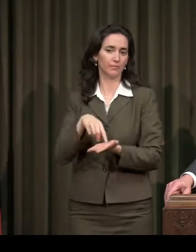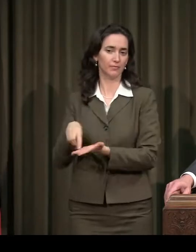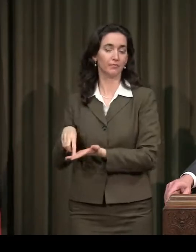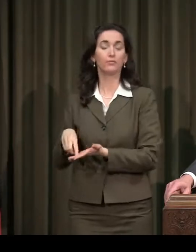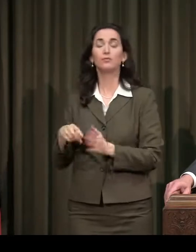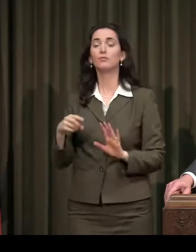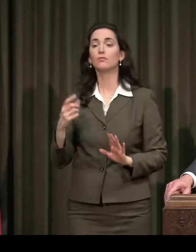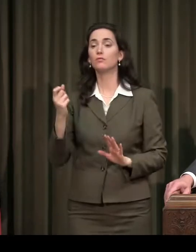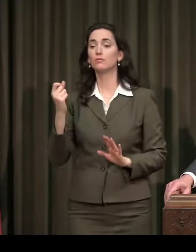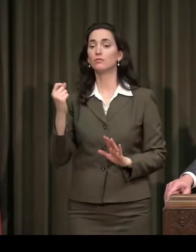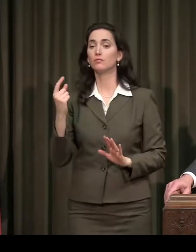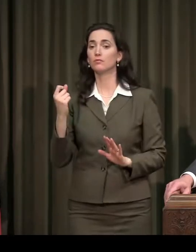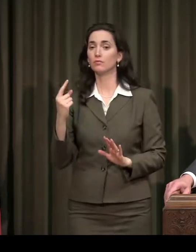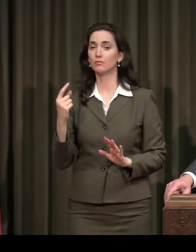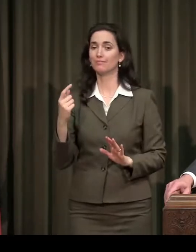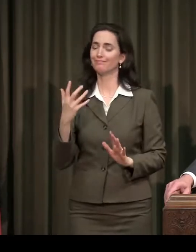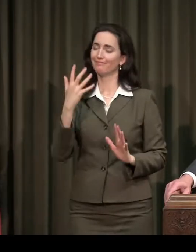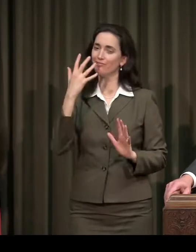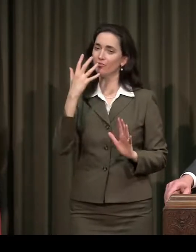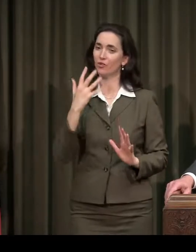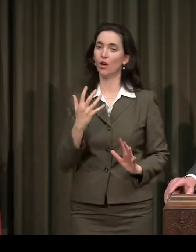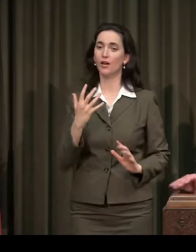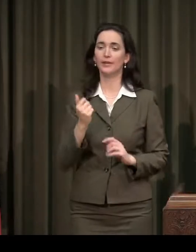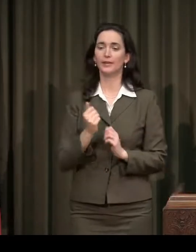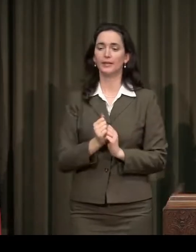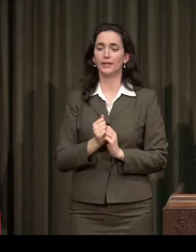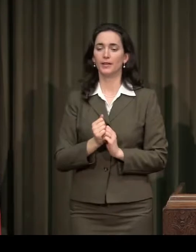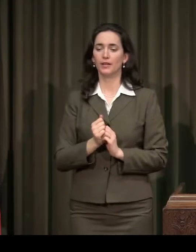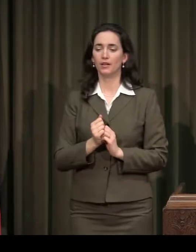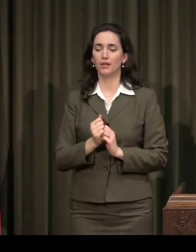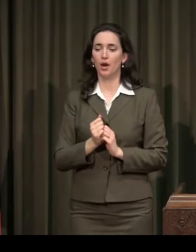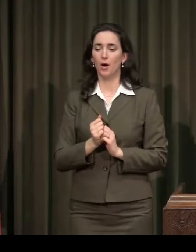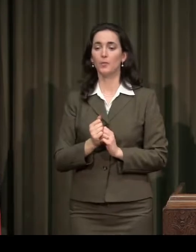were more cuts in the bill that came out